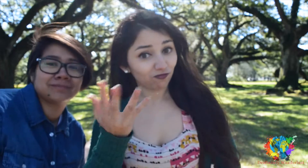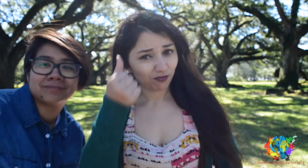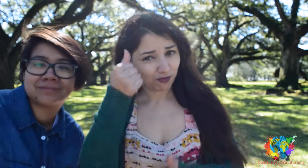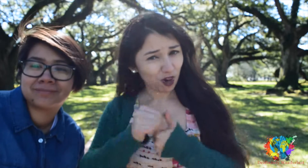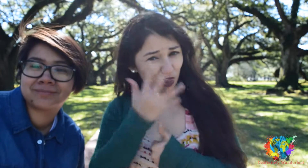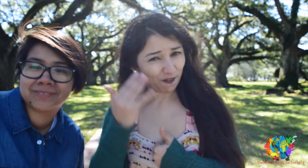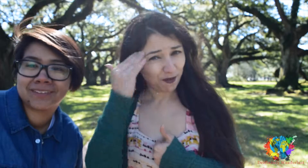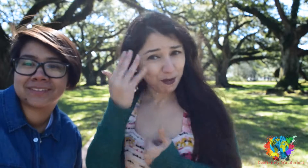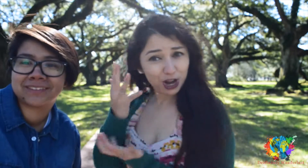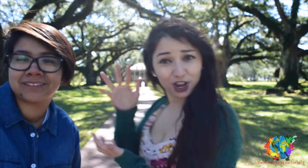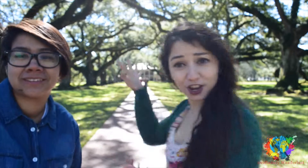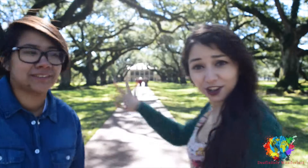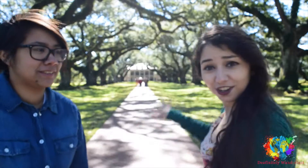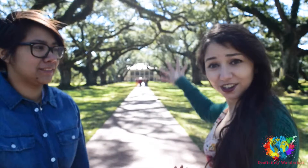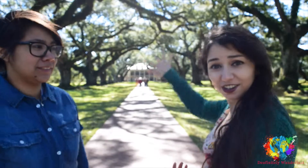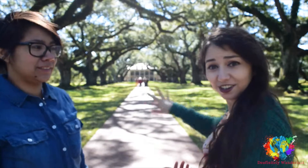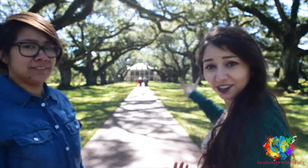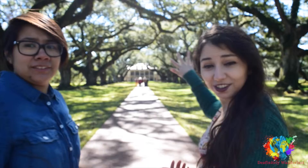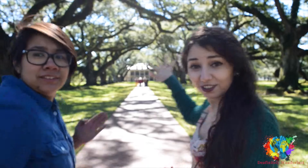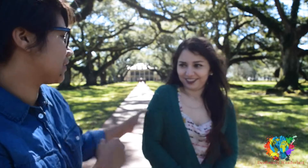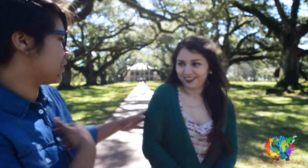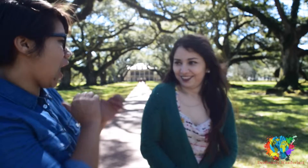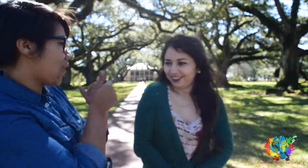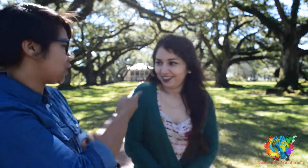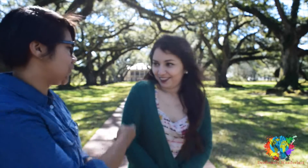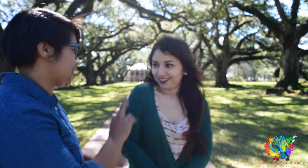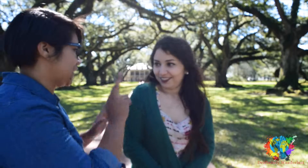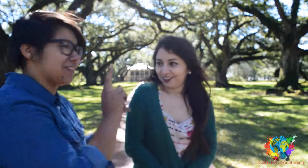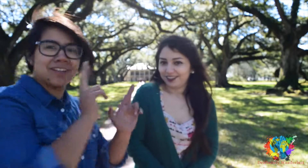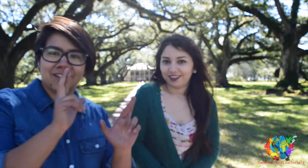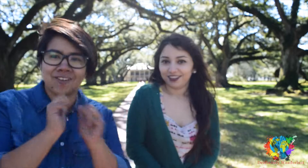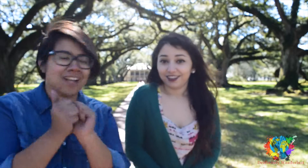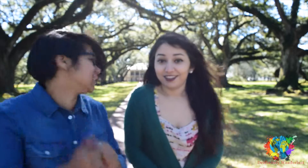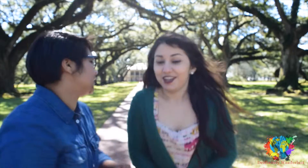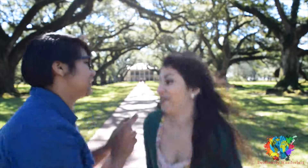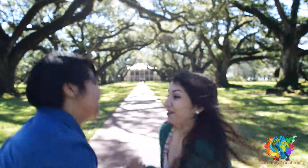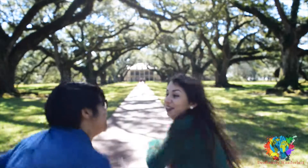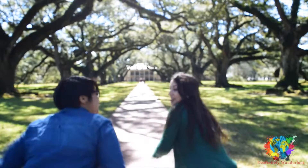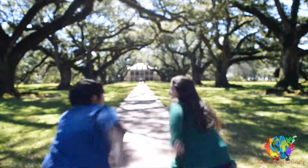Do you remember? Does it looks familiar? Lilo: I'll race with you ready??? Race......GO!